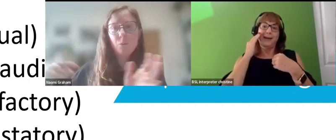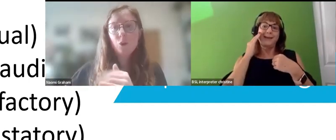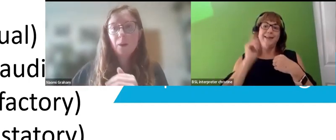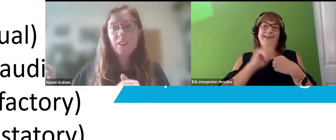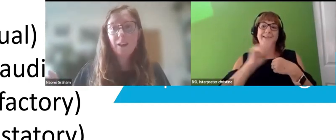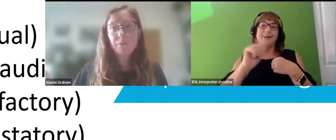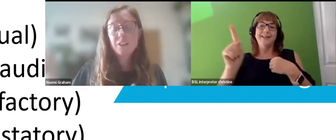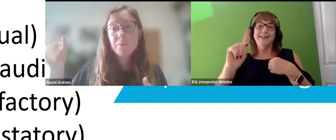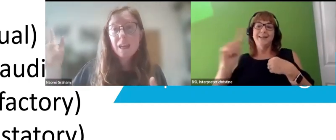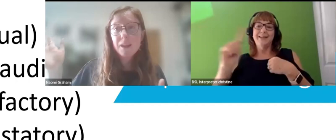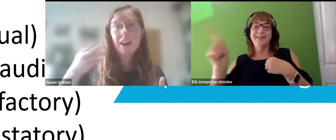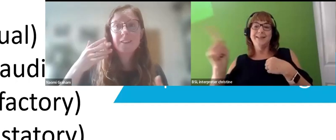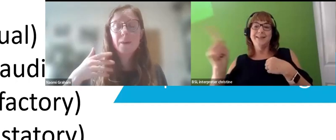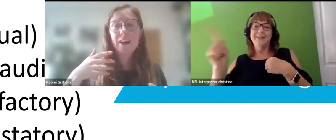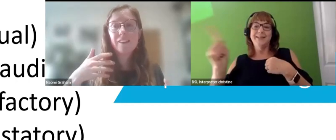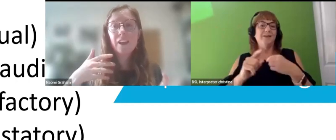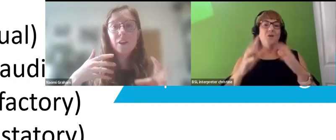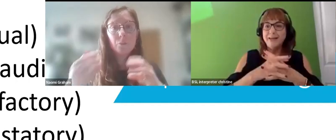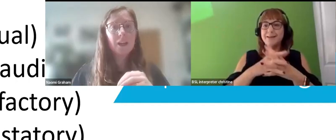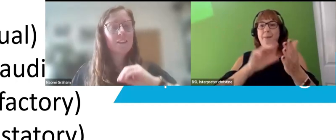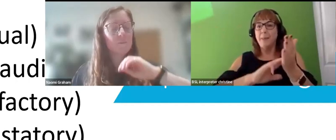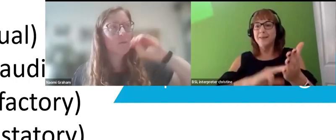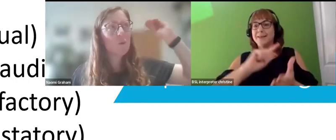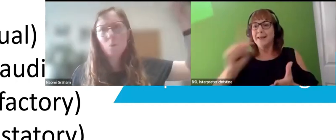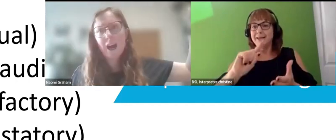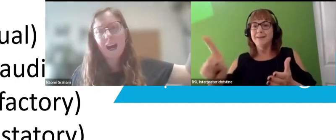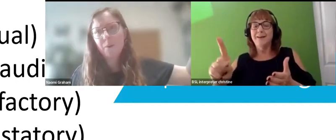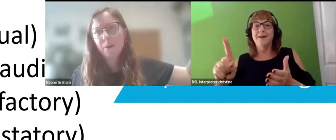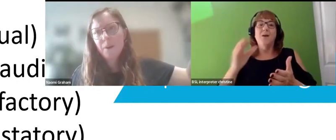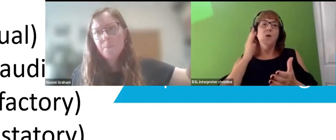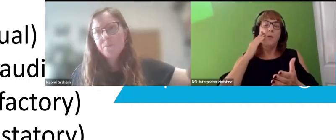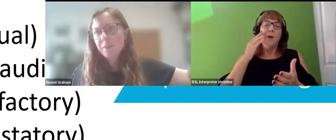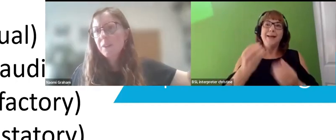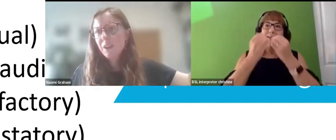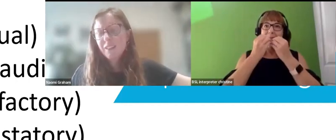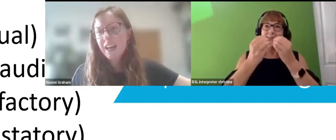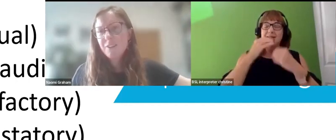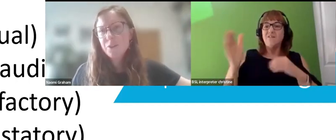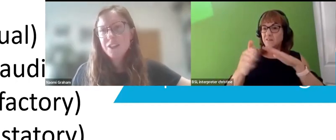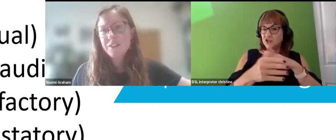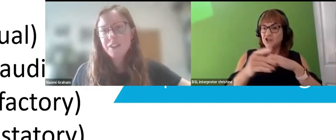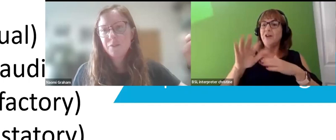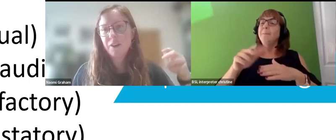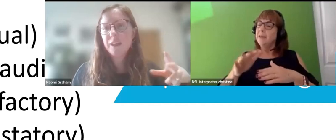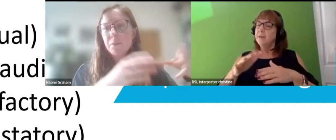you know, walked past that fish, maybe that smell reminded them of 'wow, that's what Jesus did for